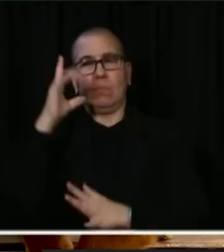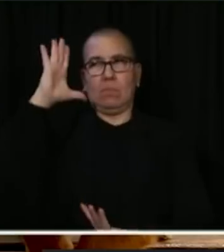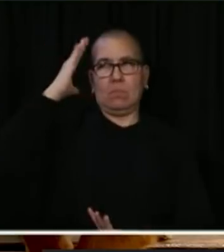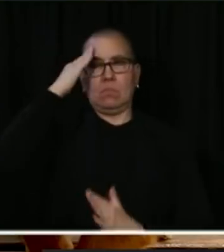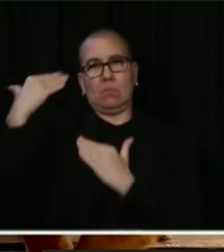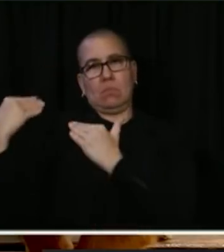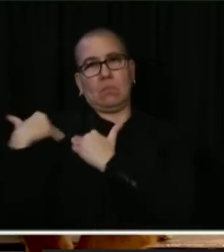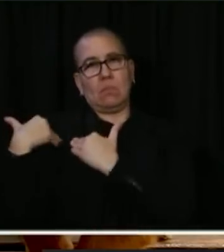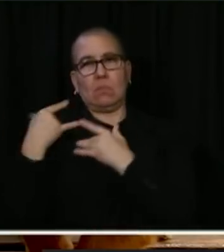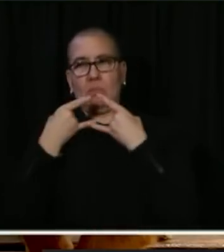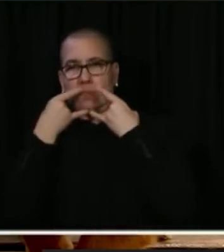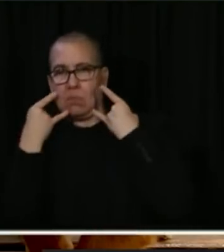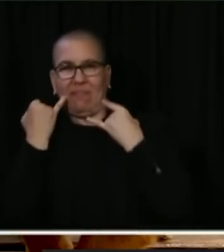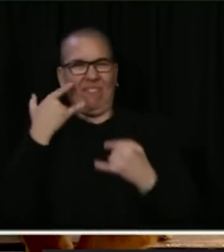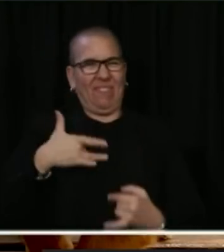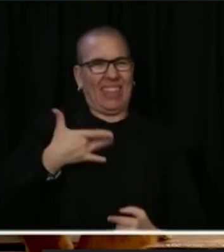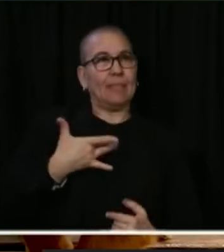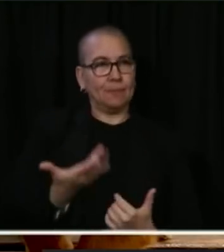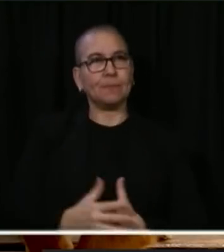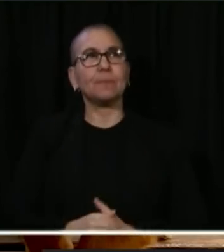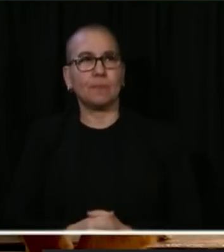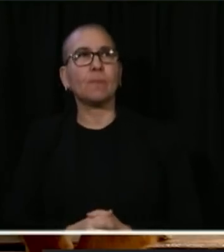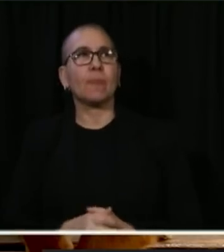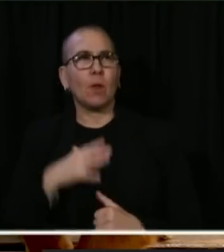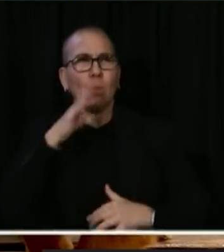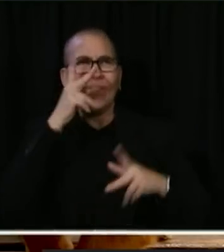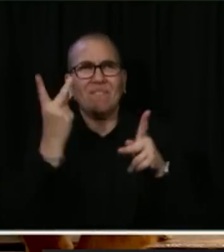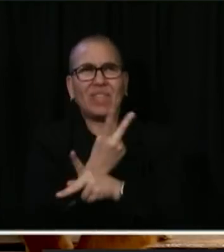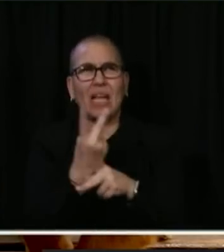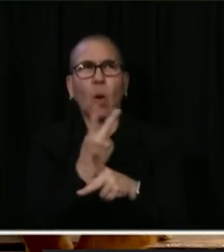COINCIDES, OUR SAFE LEARNING PLANS PUT THIS DECISION IN THE HAND OF LOCAL OFFICIALS AND IT